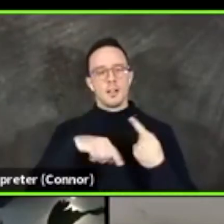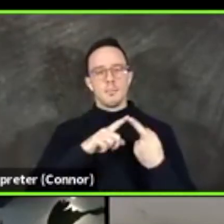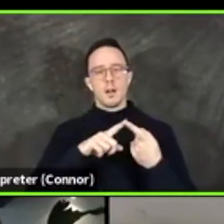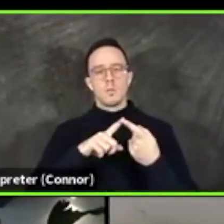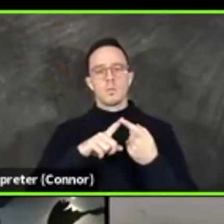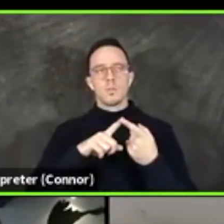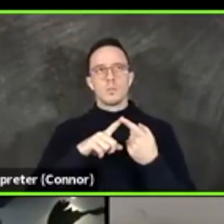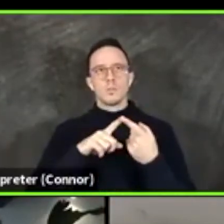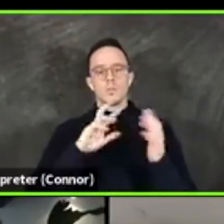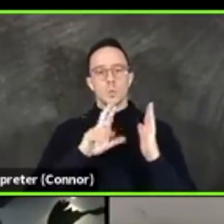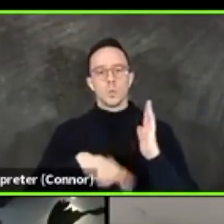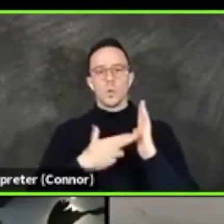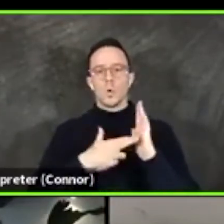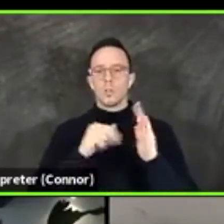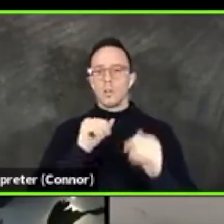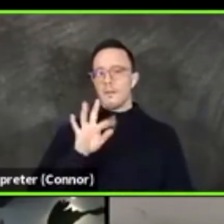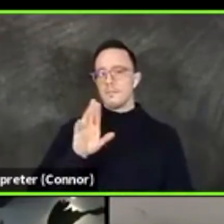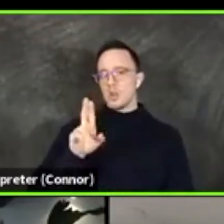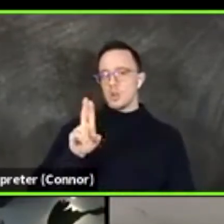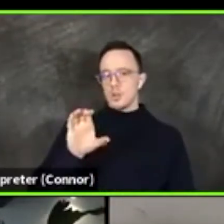CURATORIAL PRACTICE, AND -- RESEARCH REDISTRIBUTION,